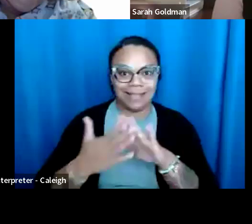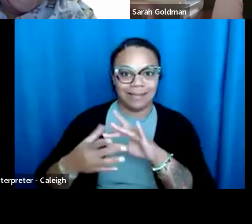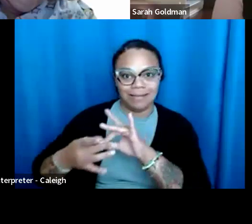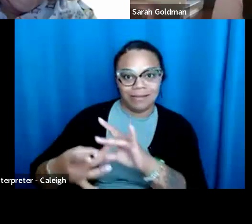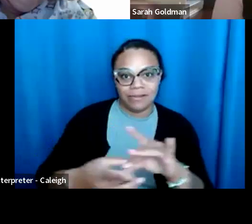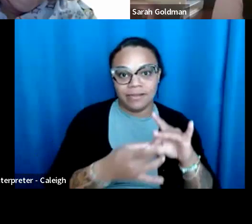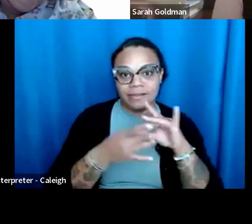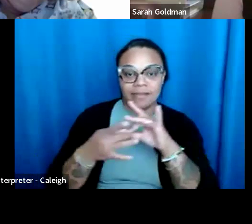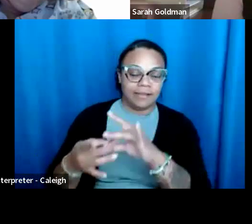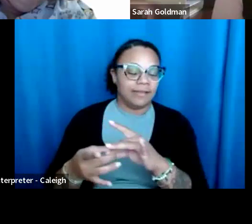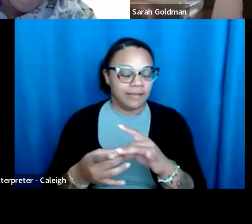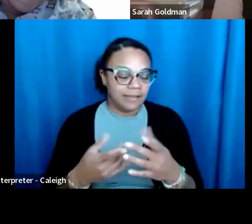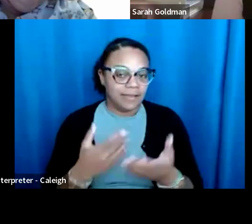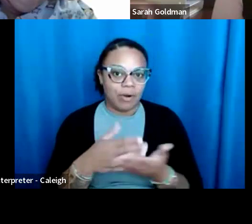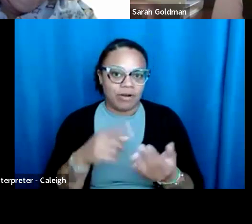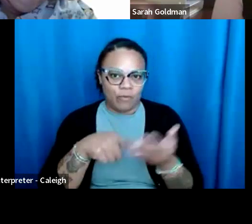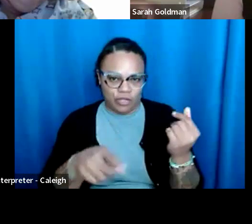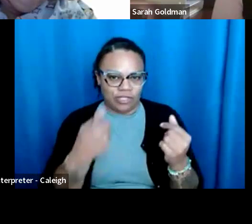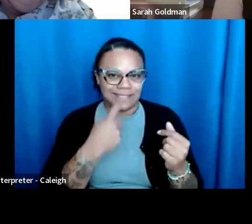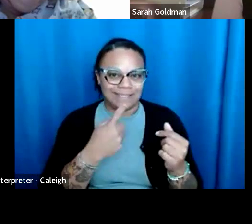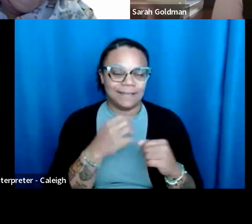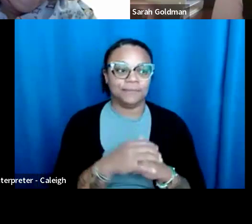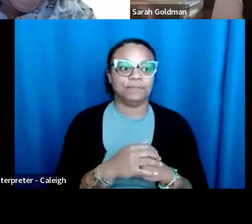of what you're saying. How have other folks with disabilities